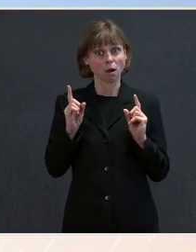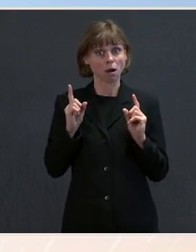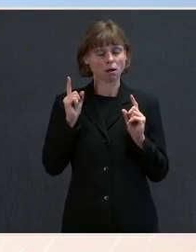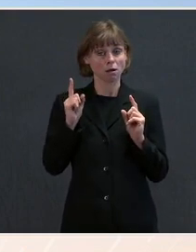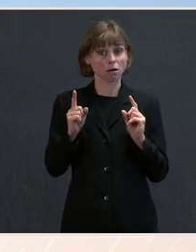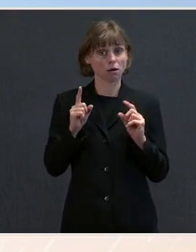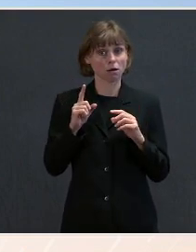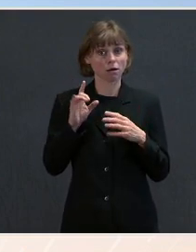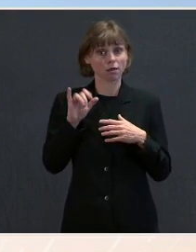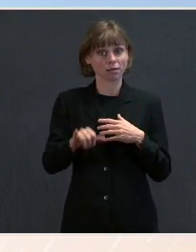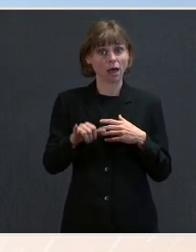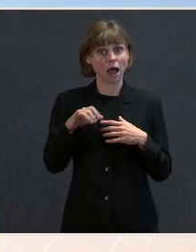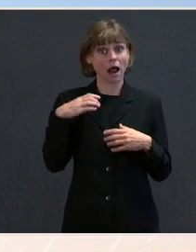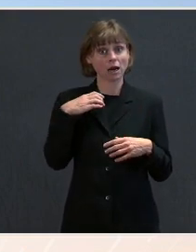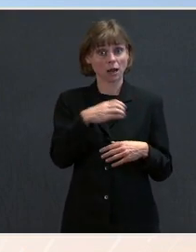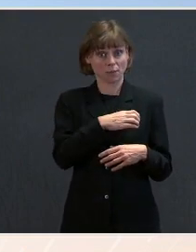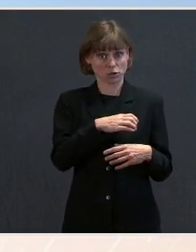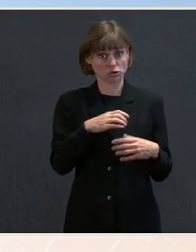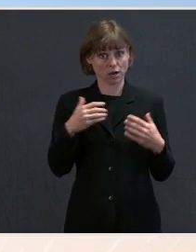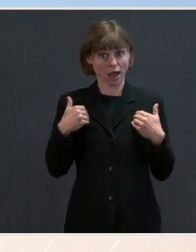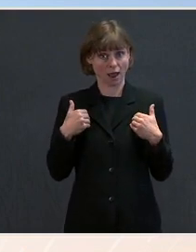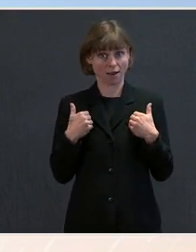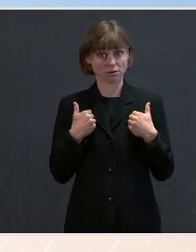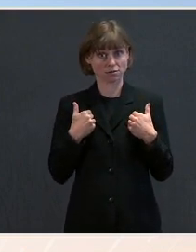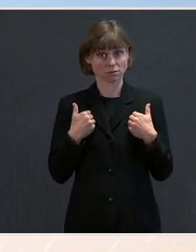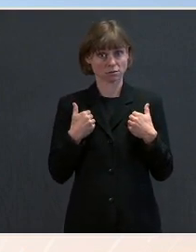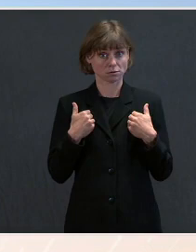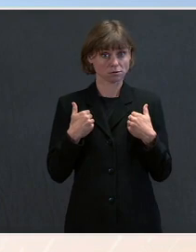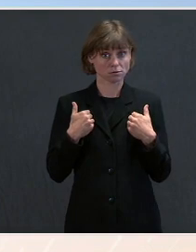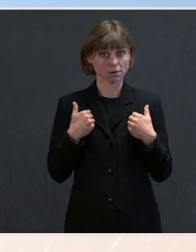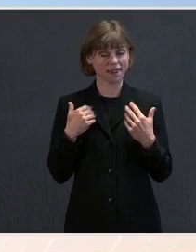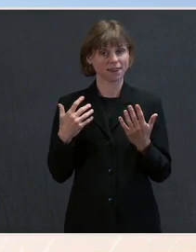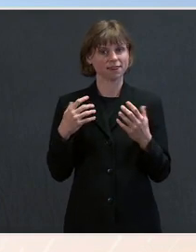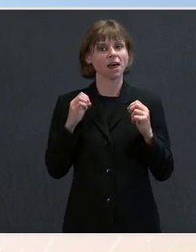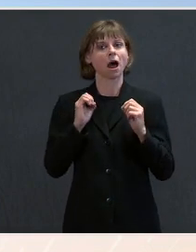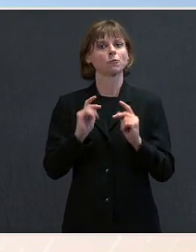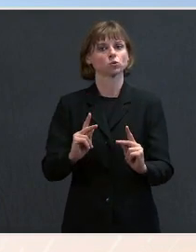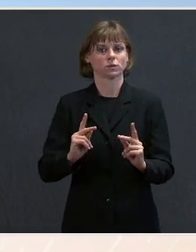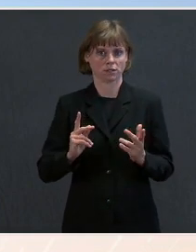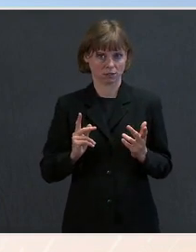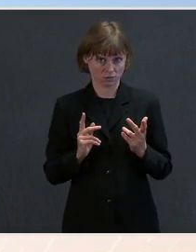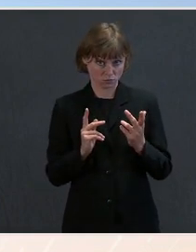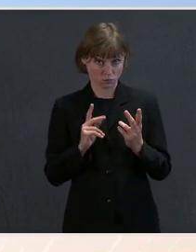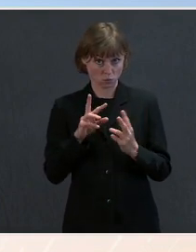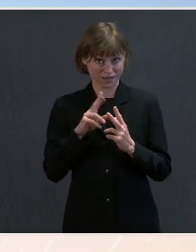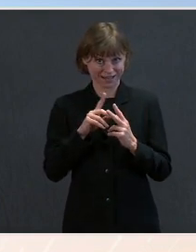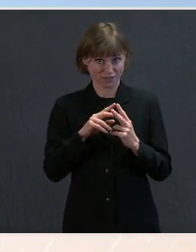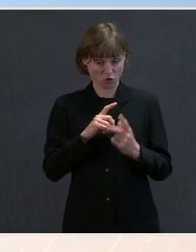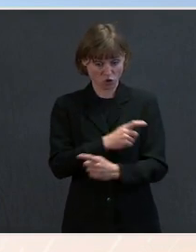the commission has before it a chance to either give descendants of slaves --